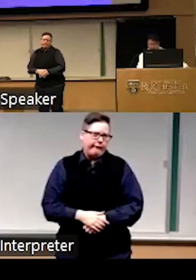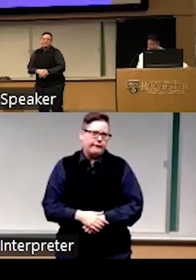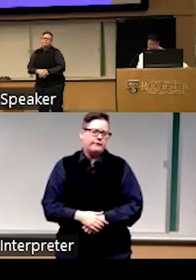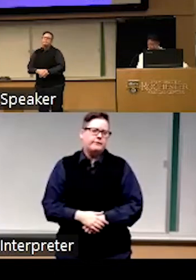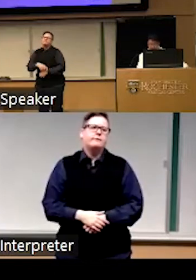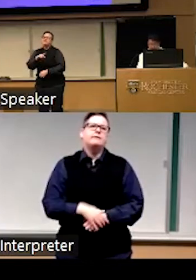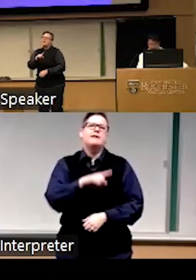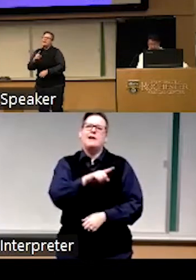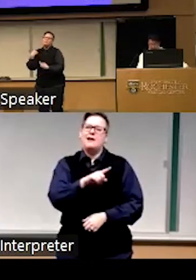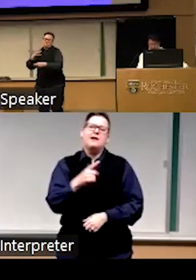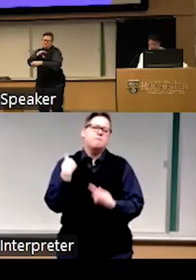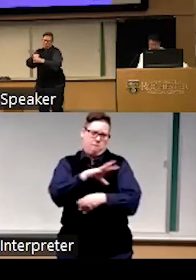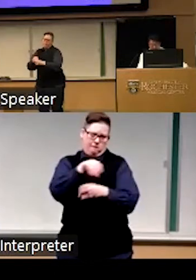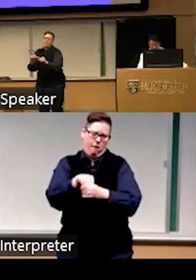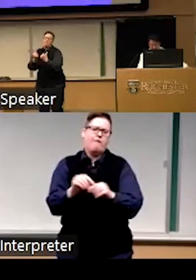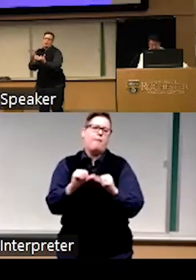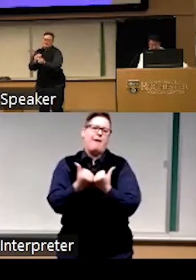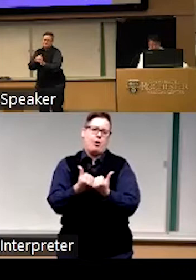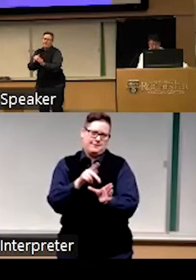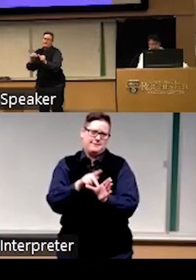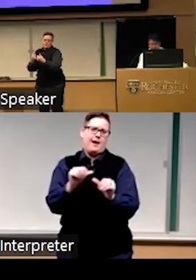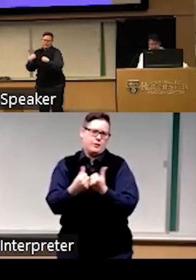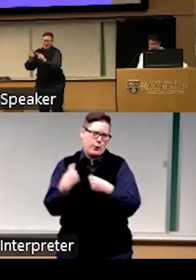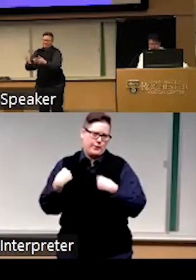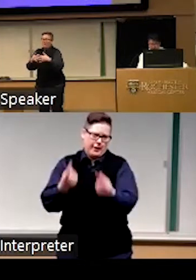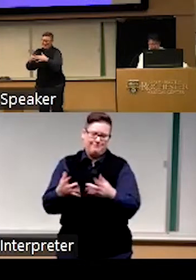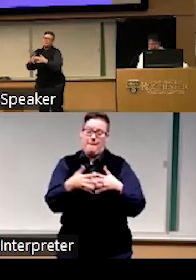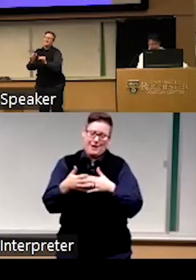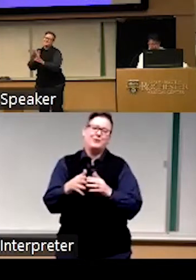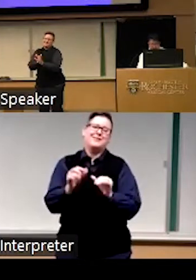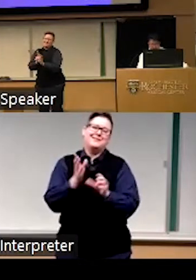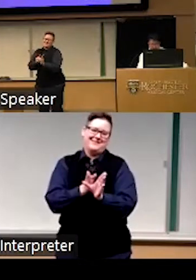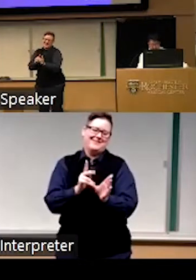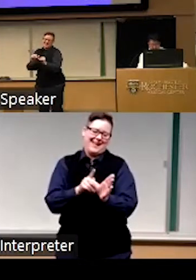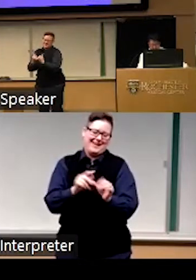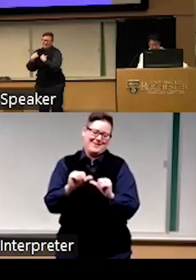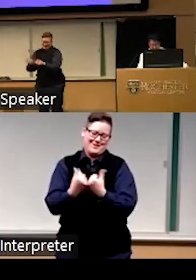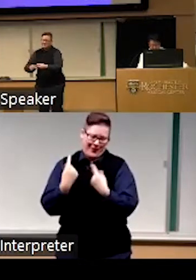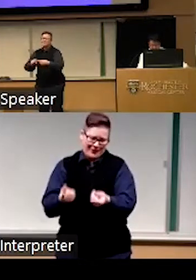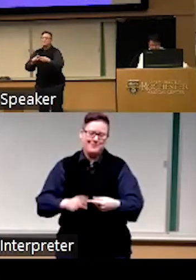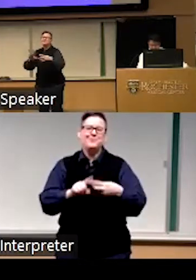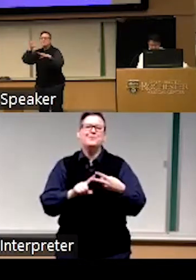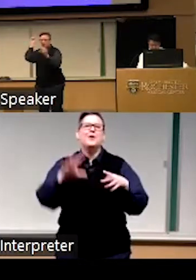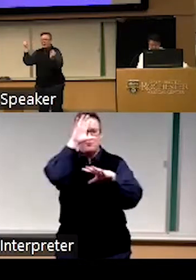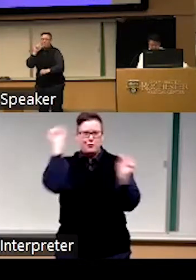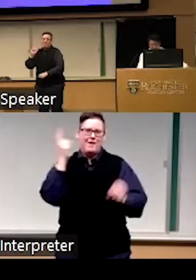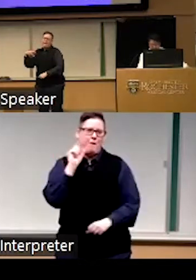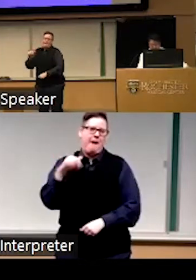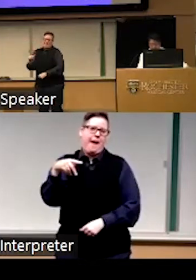Psychiatric association uh also had been president of South Carolina uh Psychiatric association and